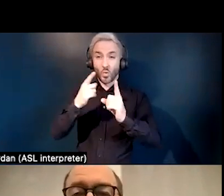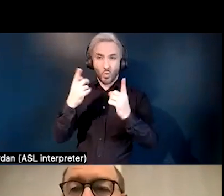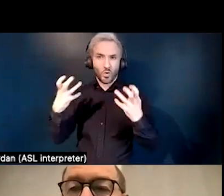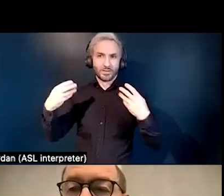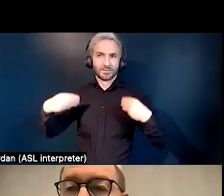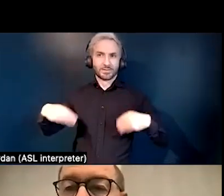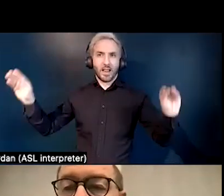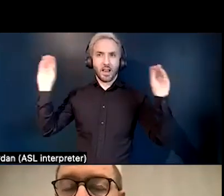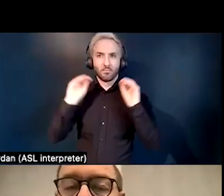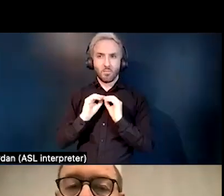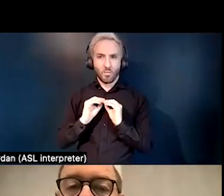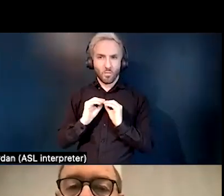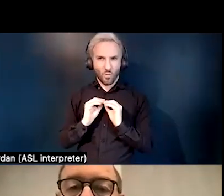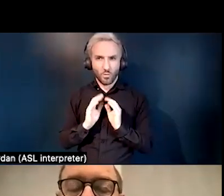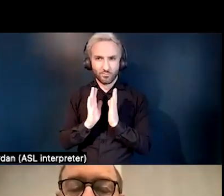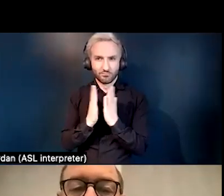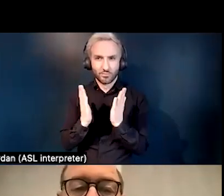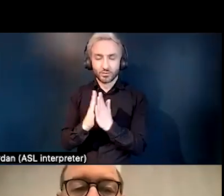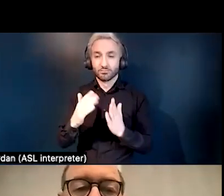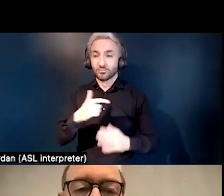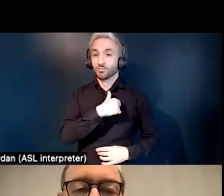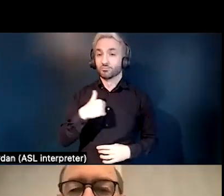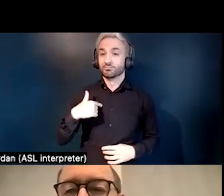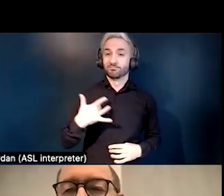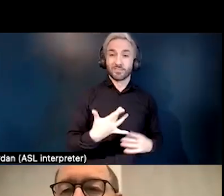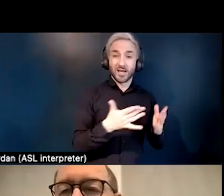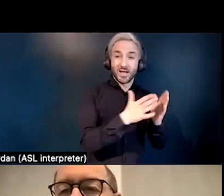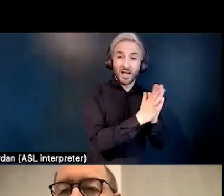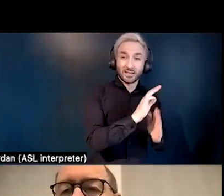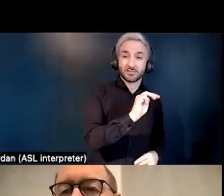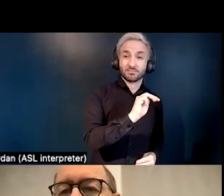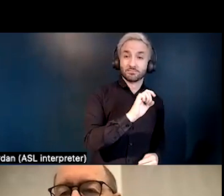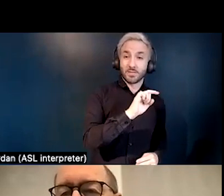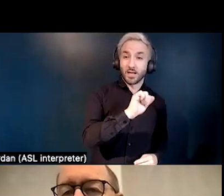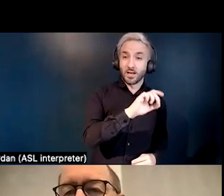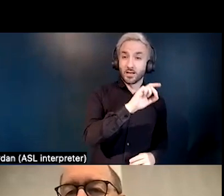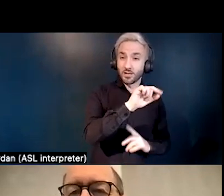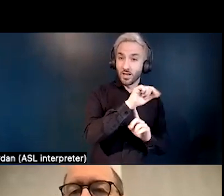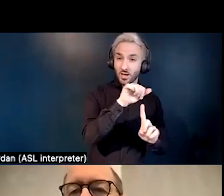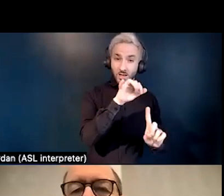and are asked by people when we propose a change is, is this change or is this metadata